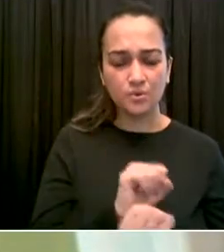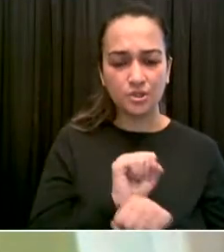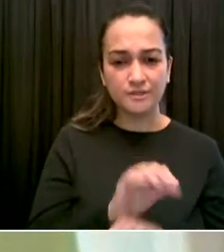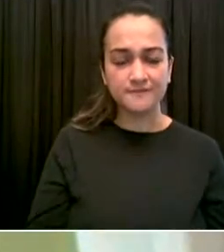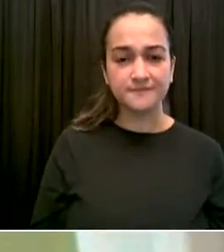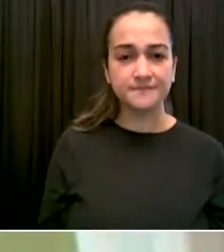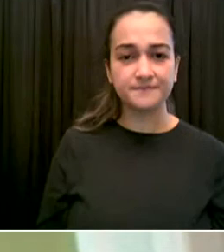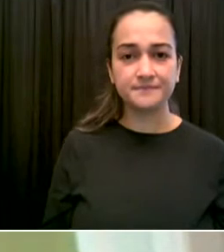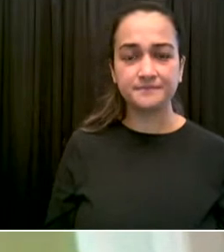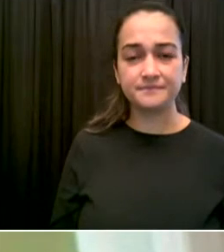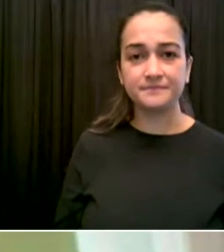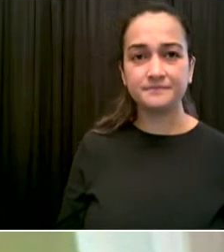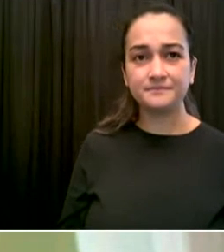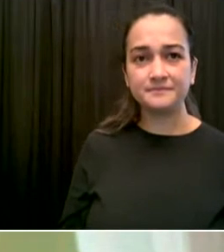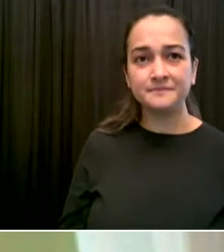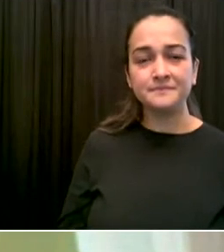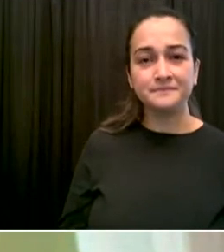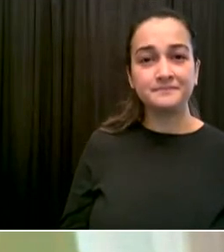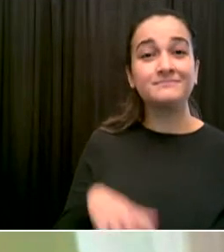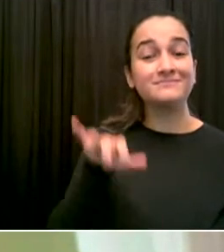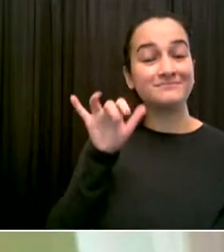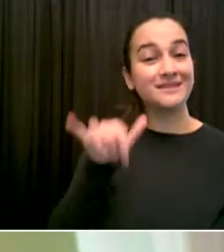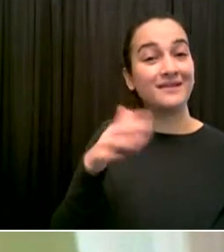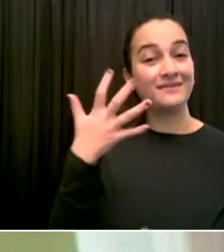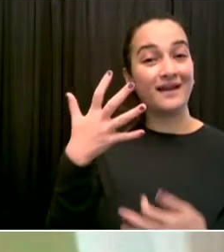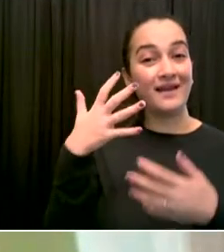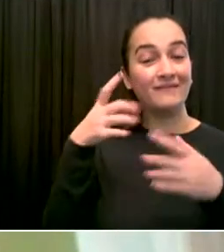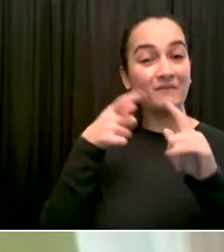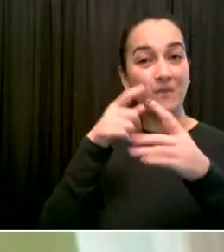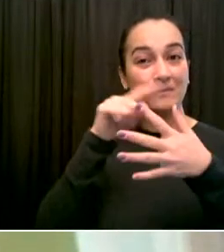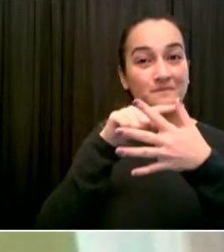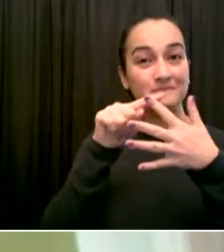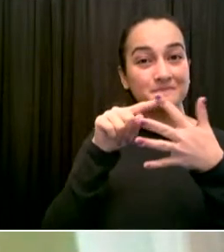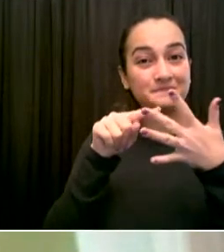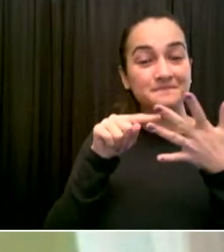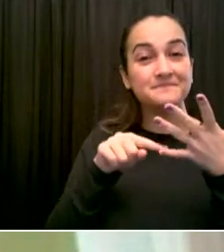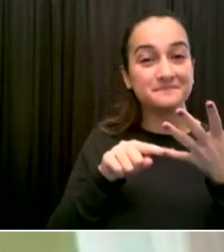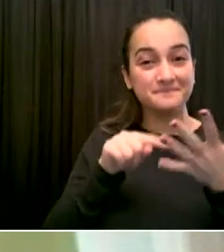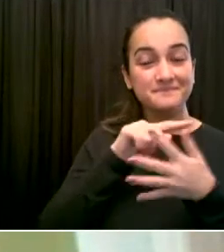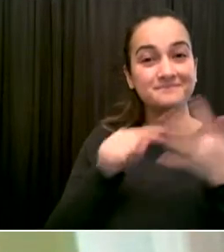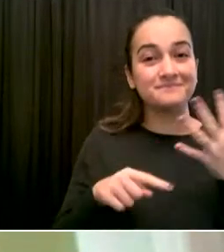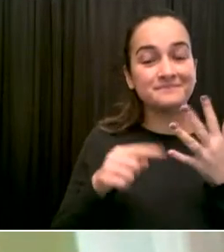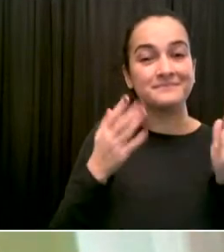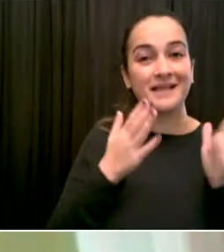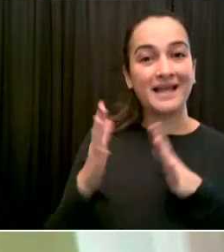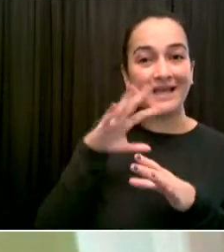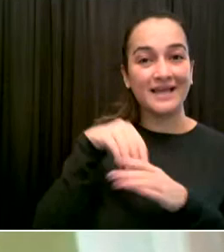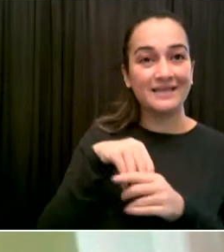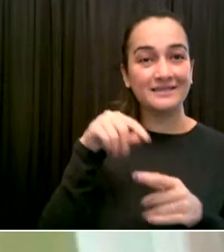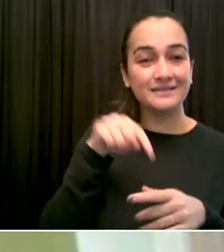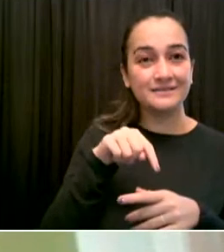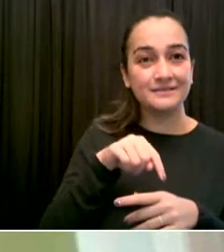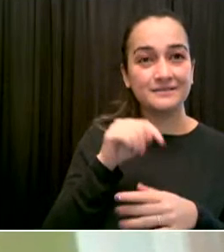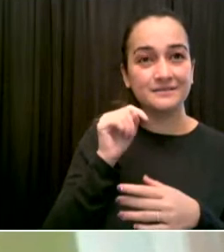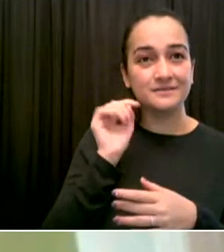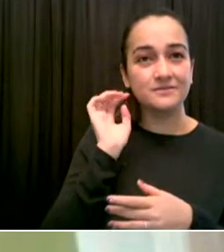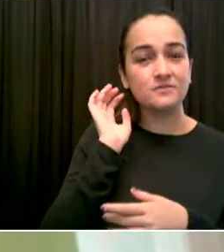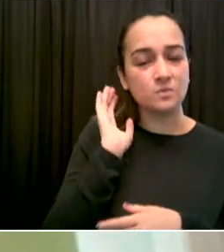THERE REALLY IS NO ONE THING YOU CAN DO TO FIX THIS PROBLEM. THAT IS WHY THE MAYOR HAS FIVE